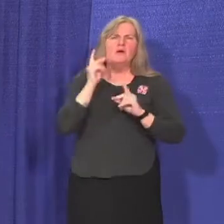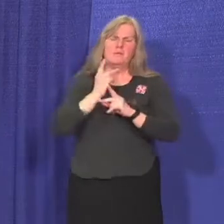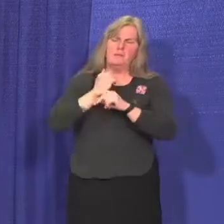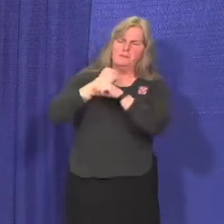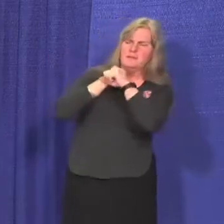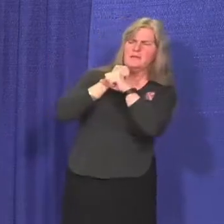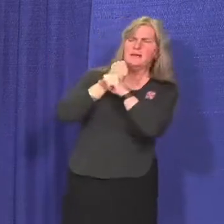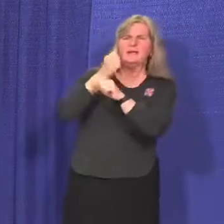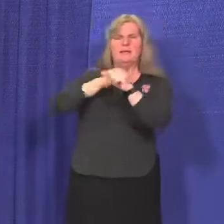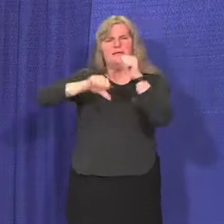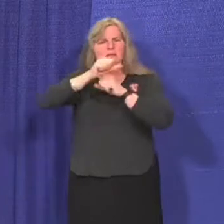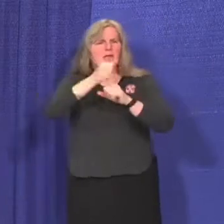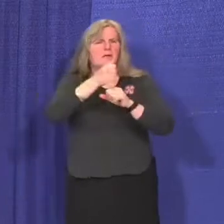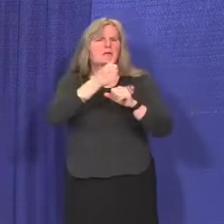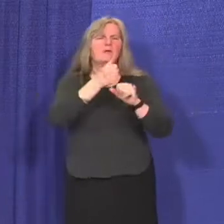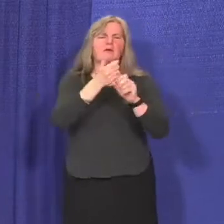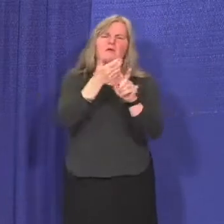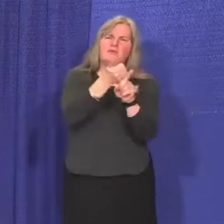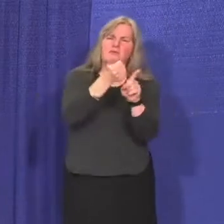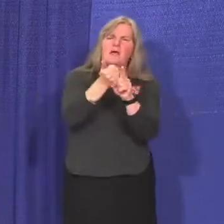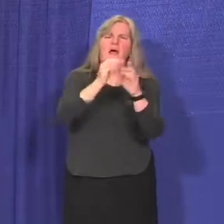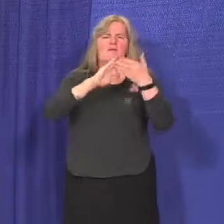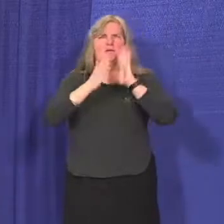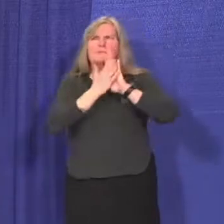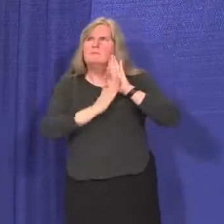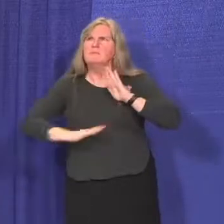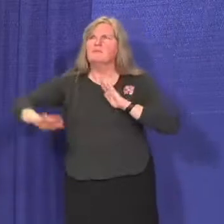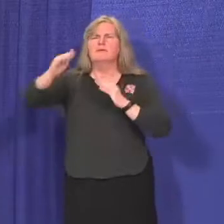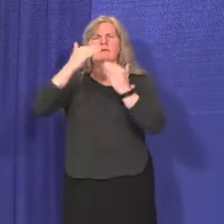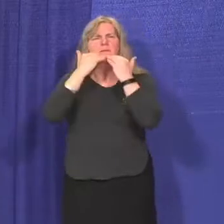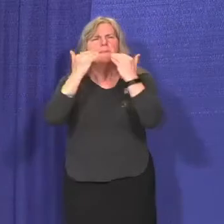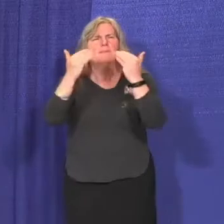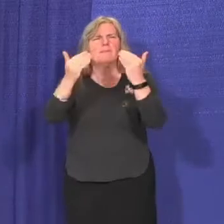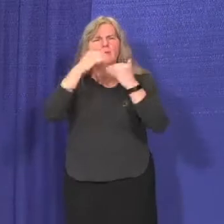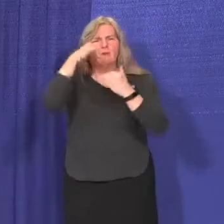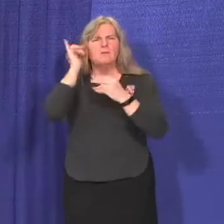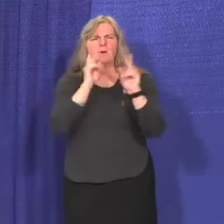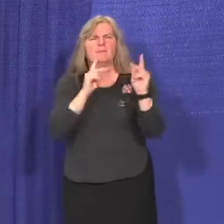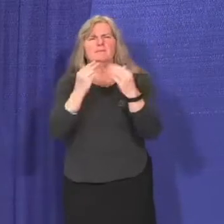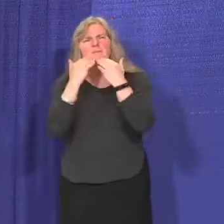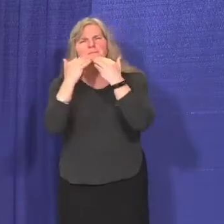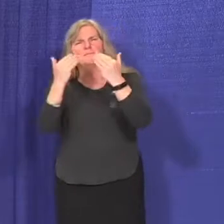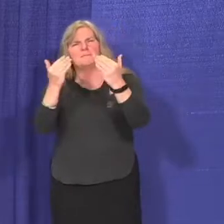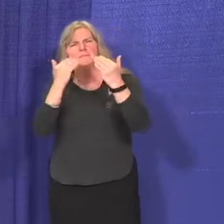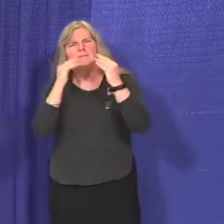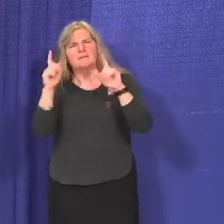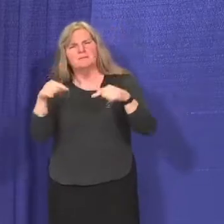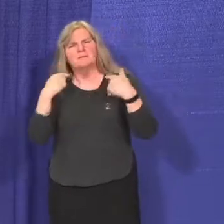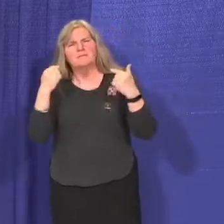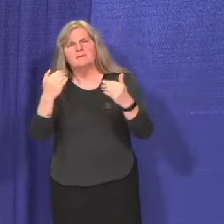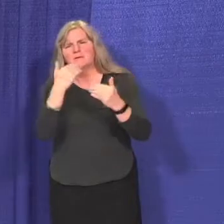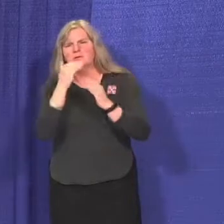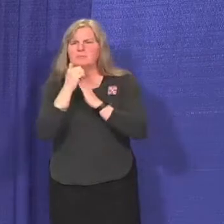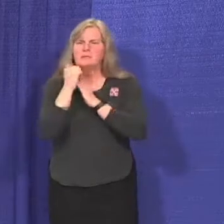We continue to have no active cases of COVID-19. We the only jurisdiction with no